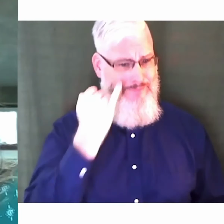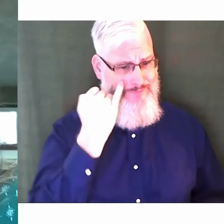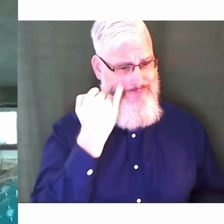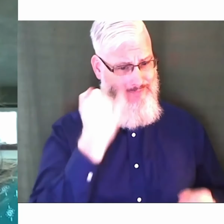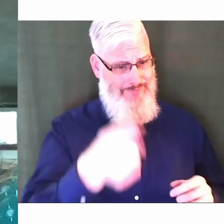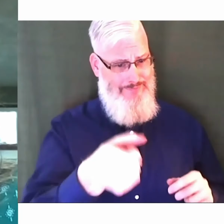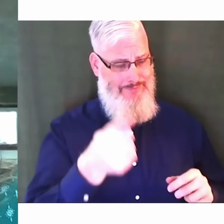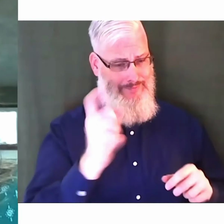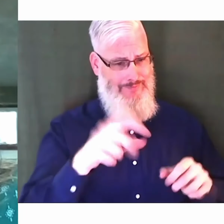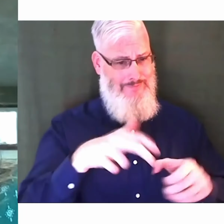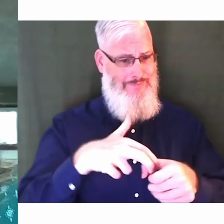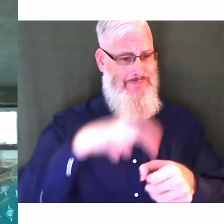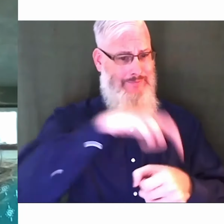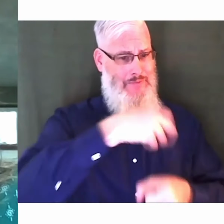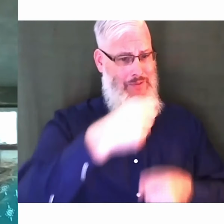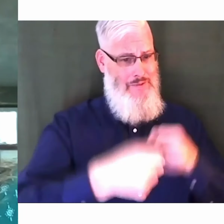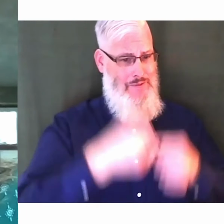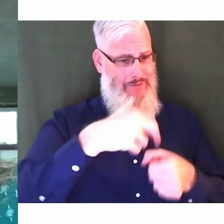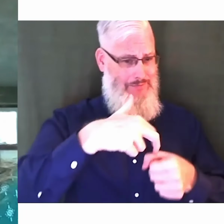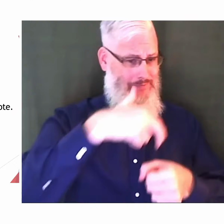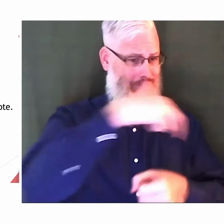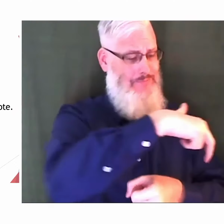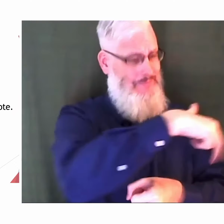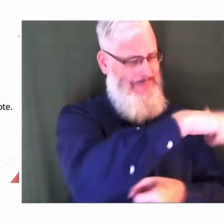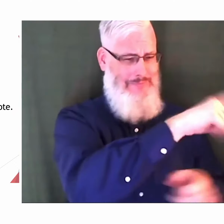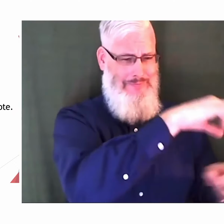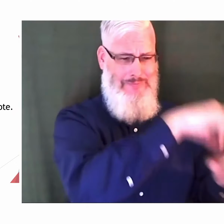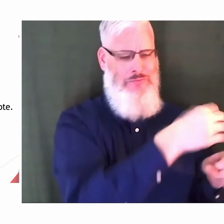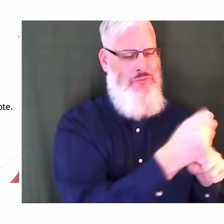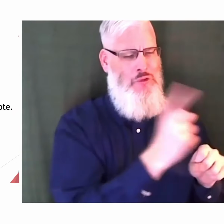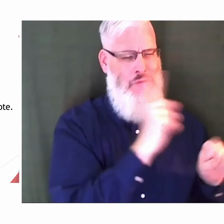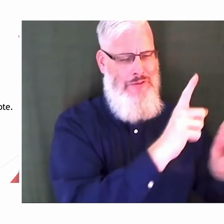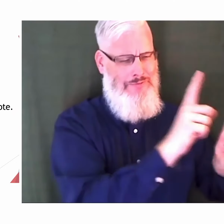If you must get out of your car to vote, please practice social distancing